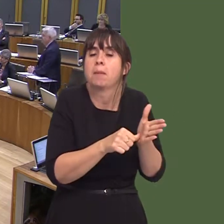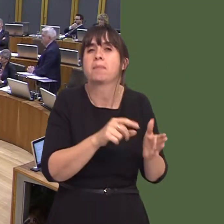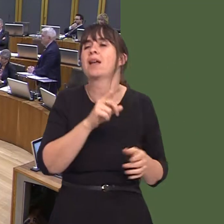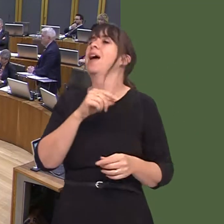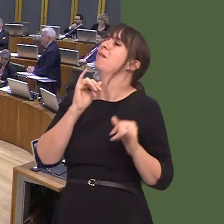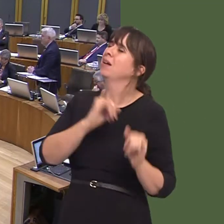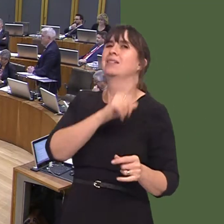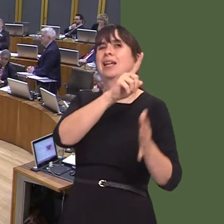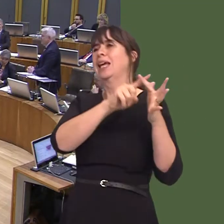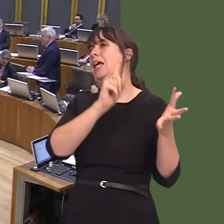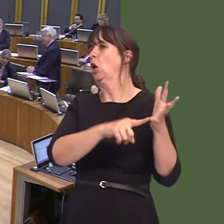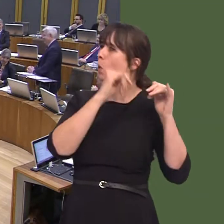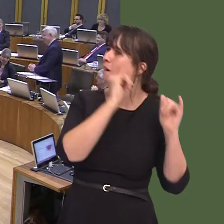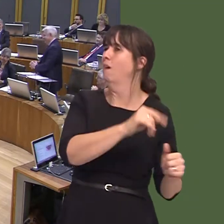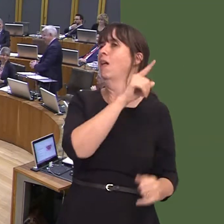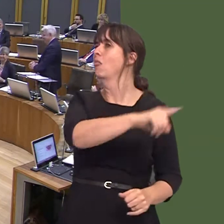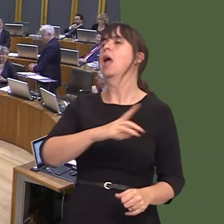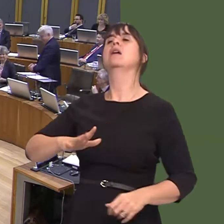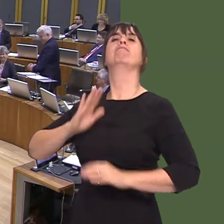therefore the whole process is a waste of time.